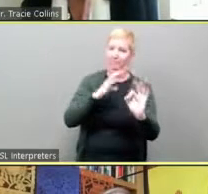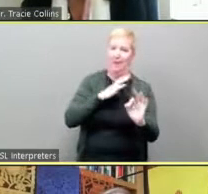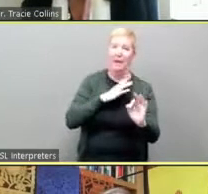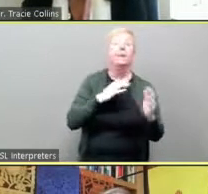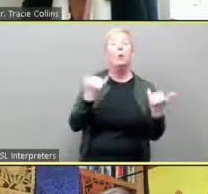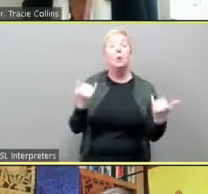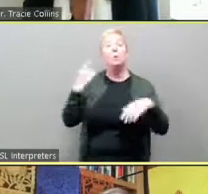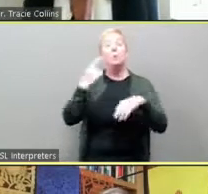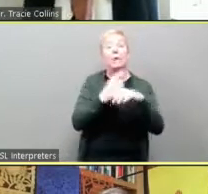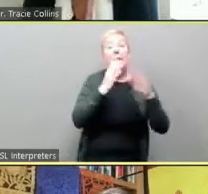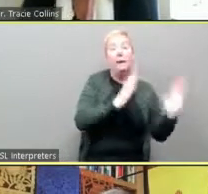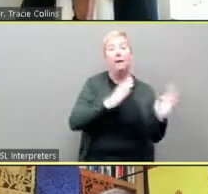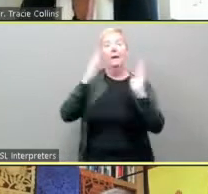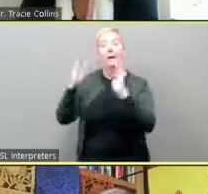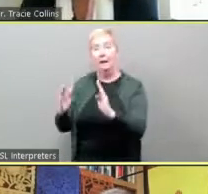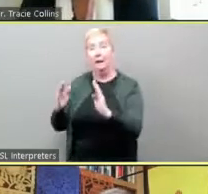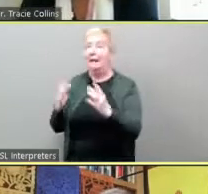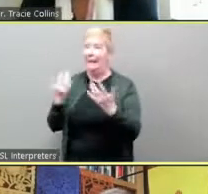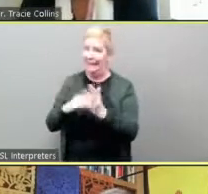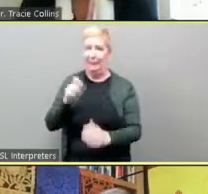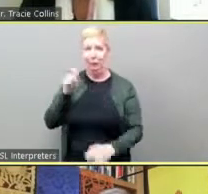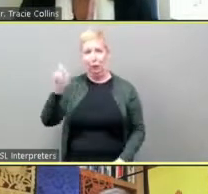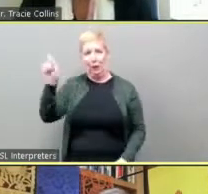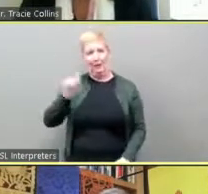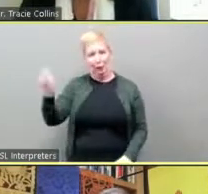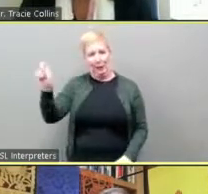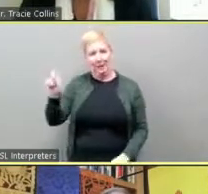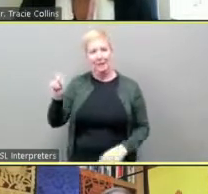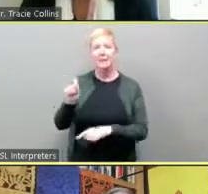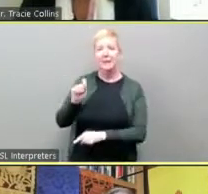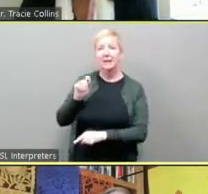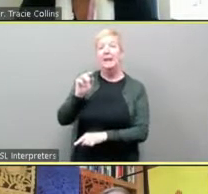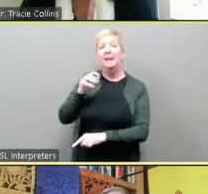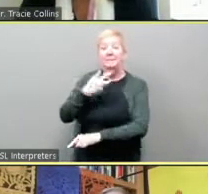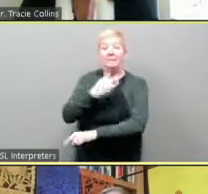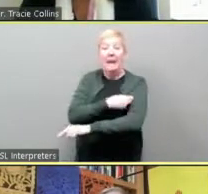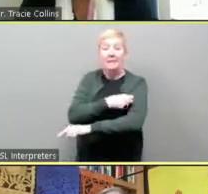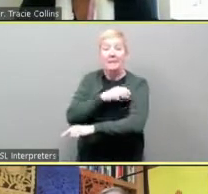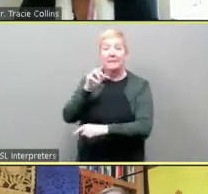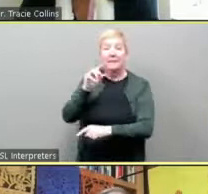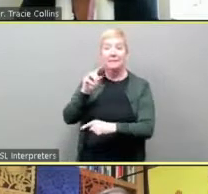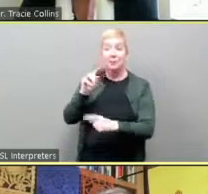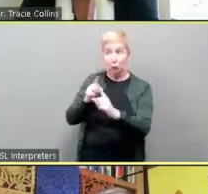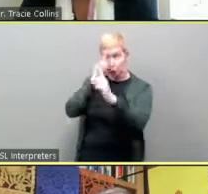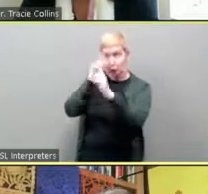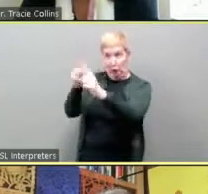rain with the target being 40. So that's green. But it's now two greens